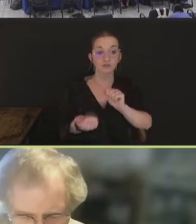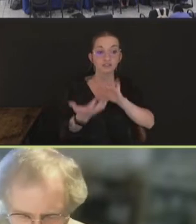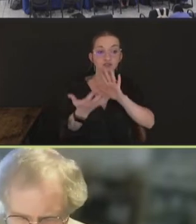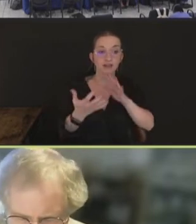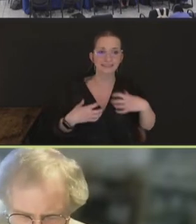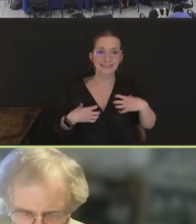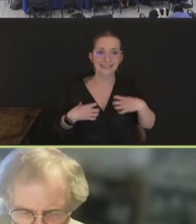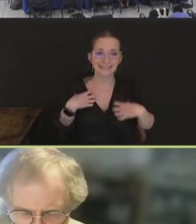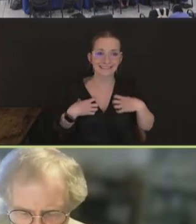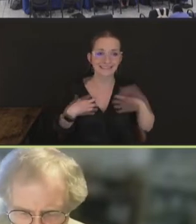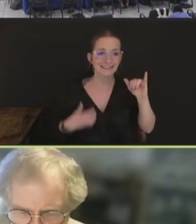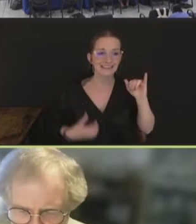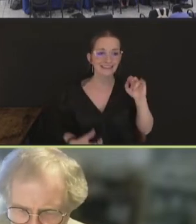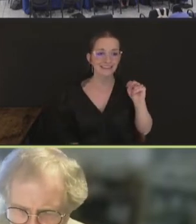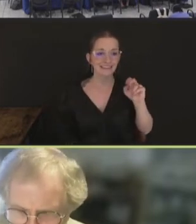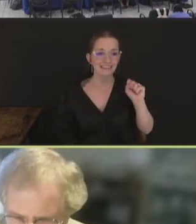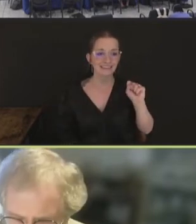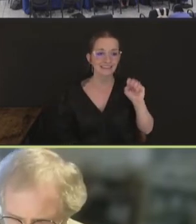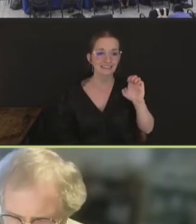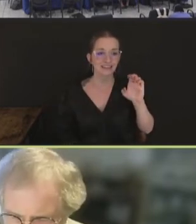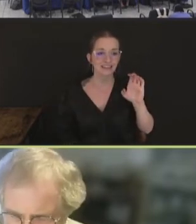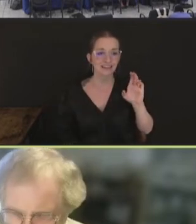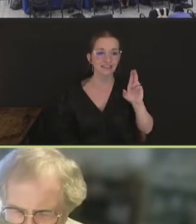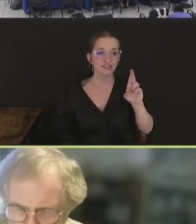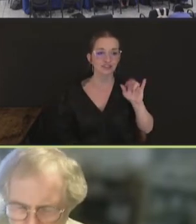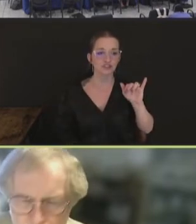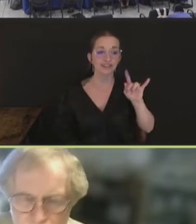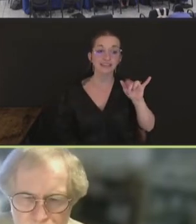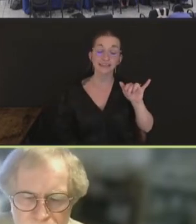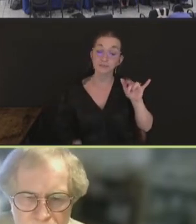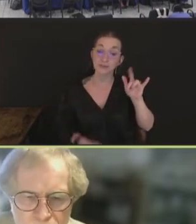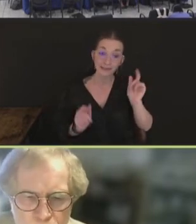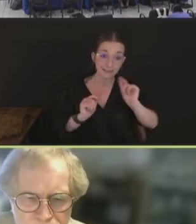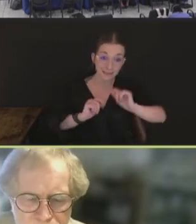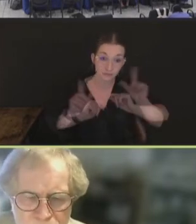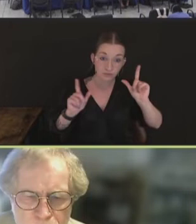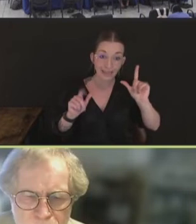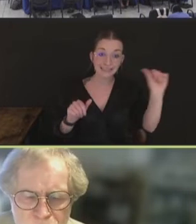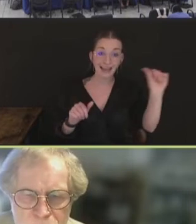Surprisingly, Afghanistan has been doing better, except in the north, with the default government